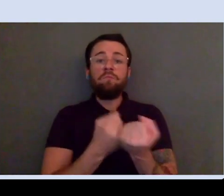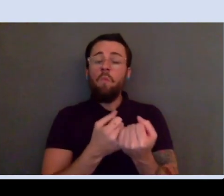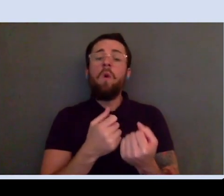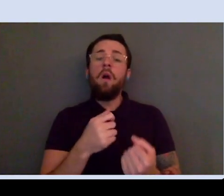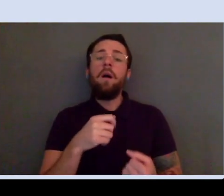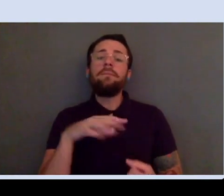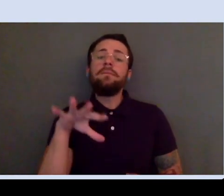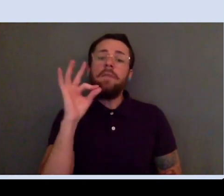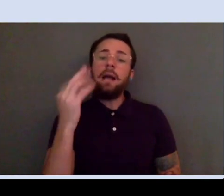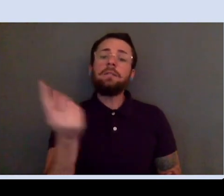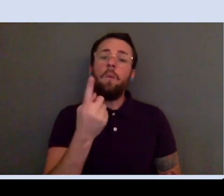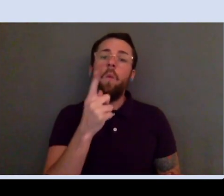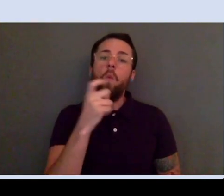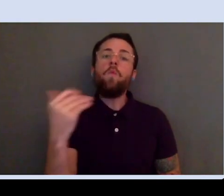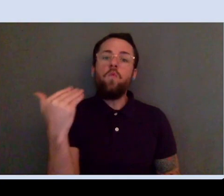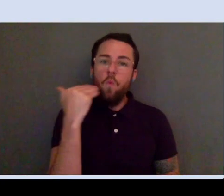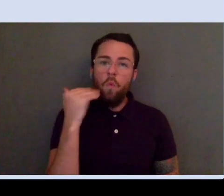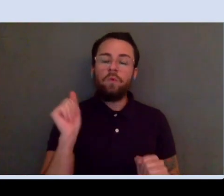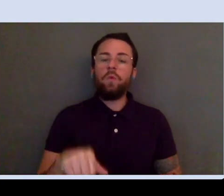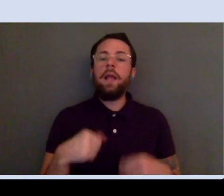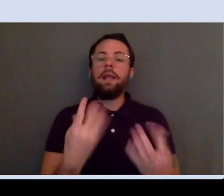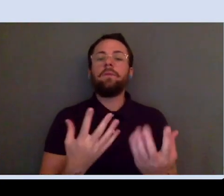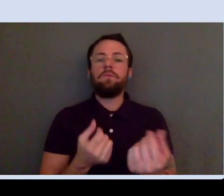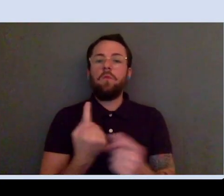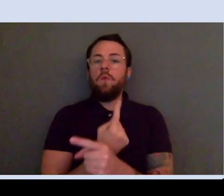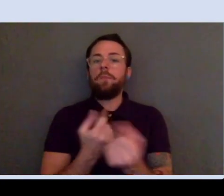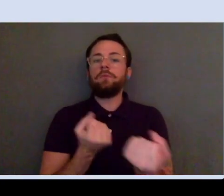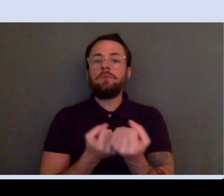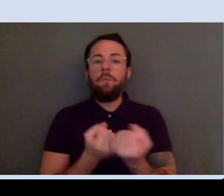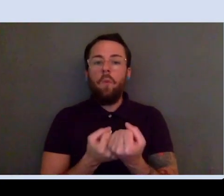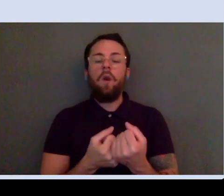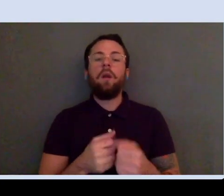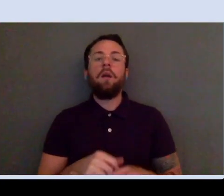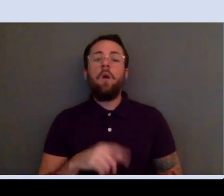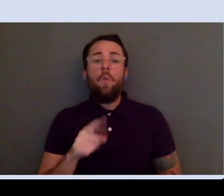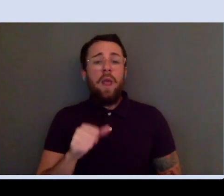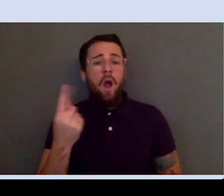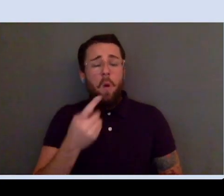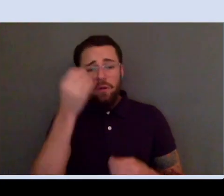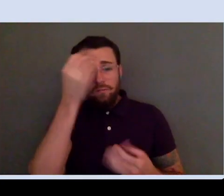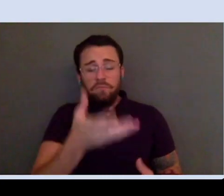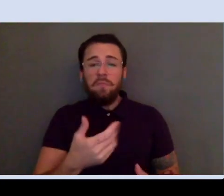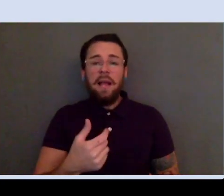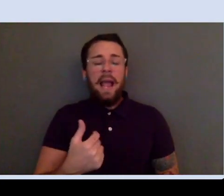You're going to notice they need support. If you don't know how to give it appropriately, find someone who does.